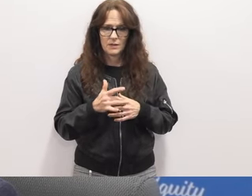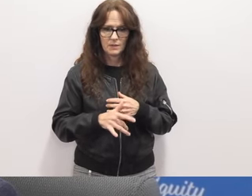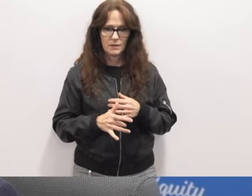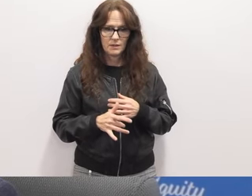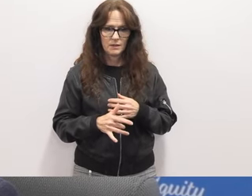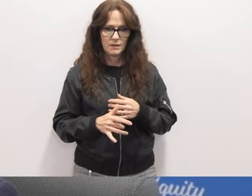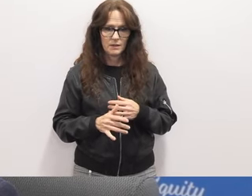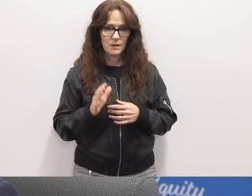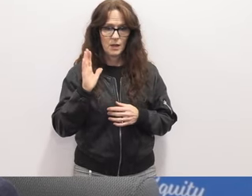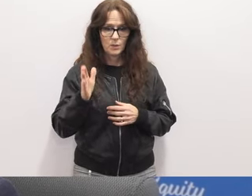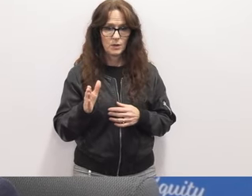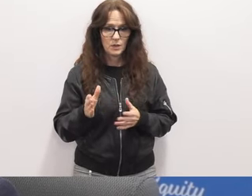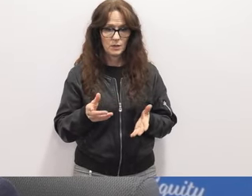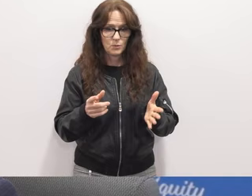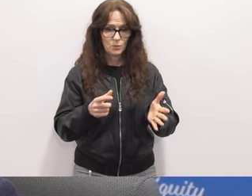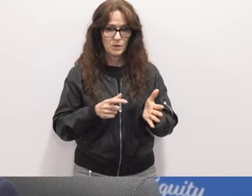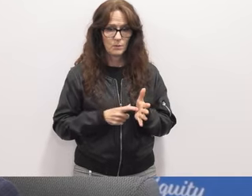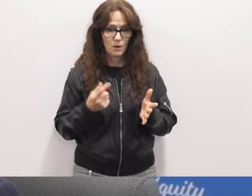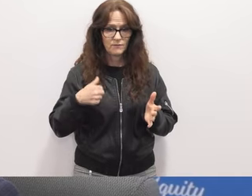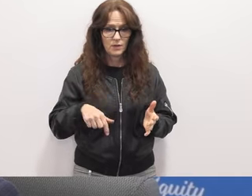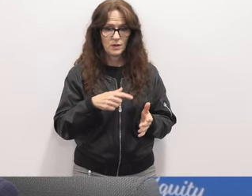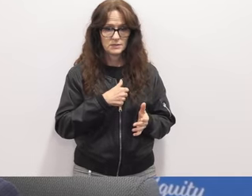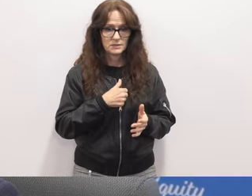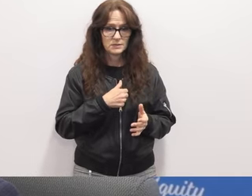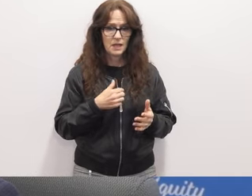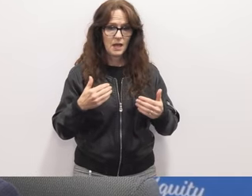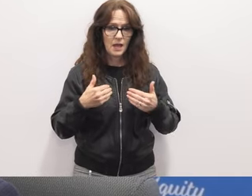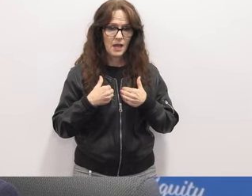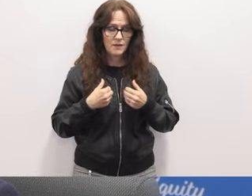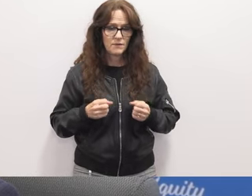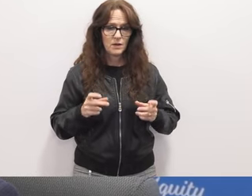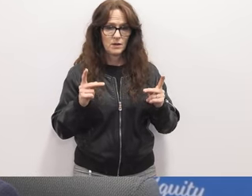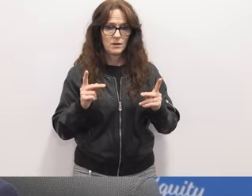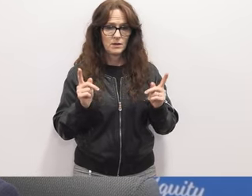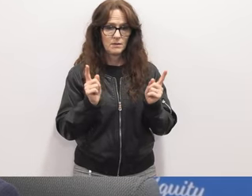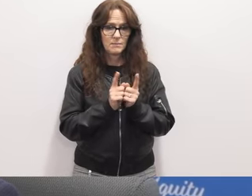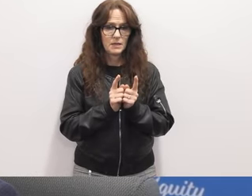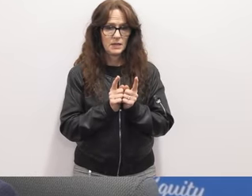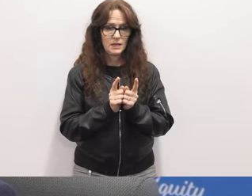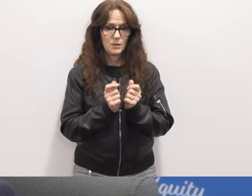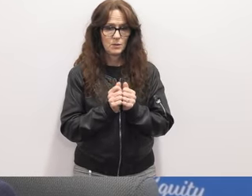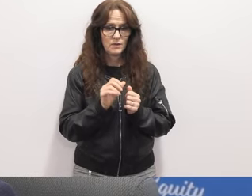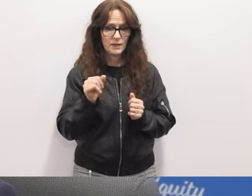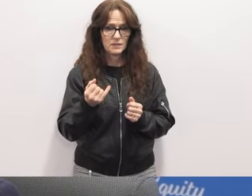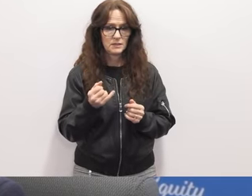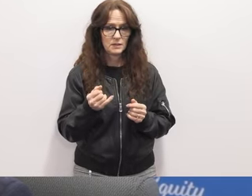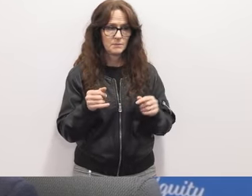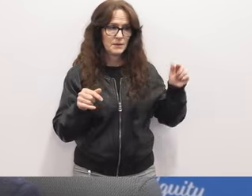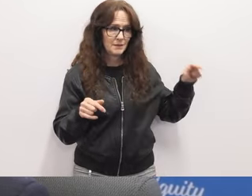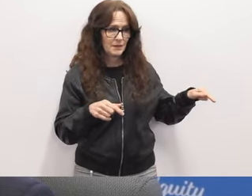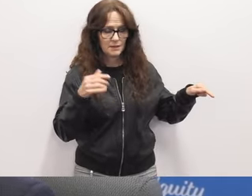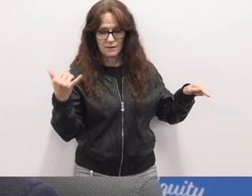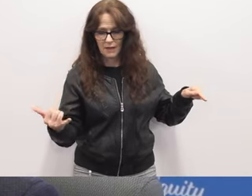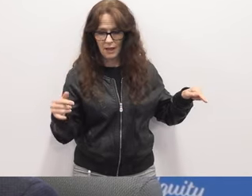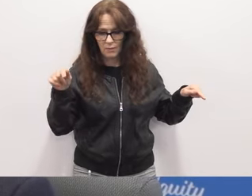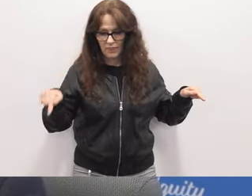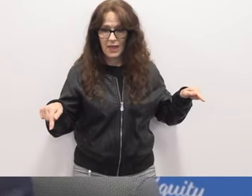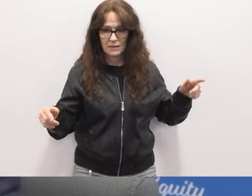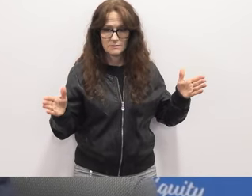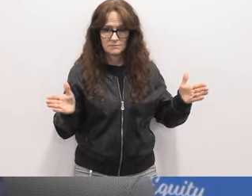I would require for us to at least have a opportunity to meet with AJ between then. [Jill Baker] Okay. Now and then.